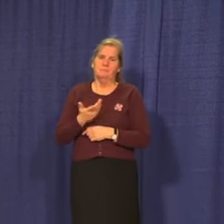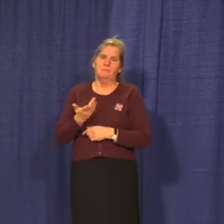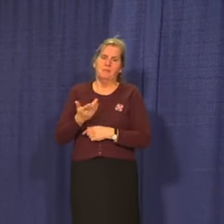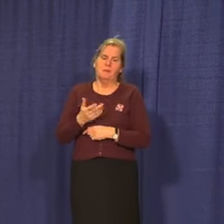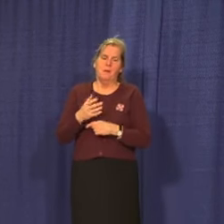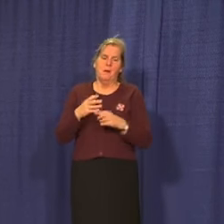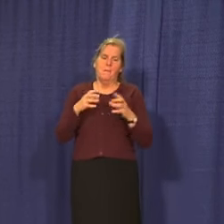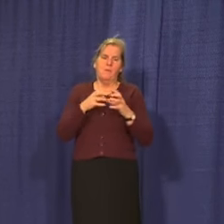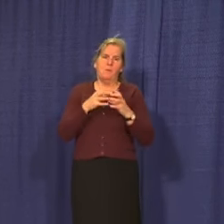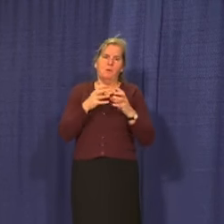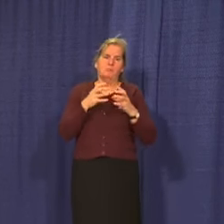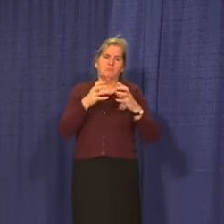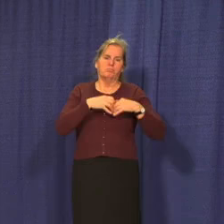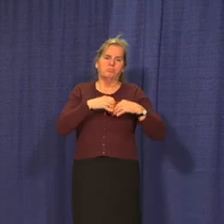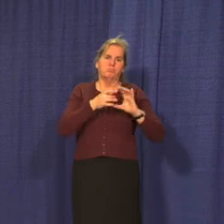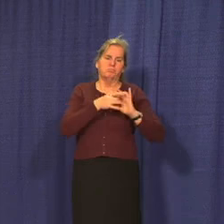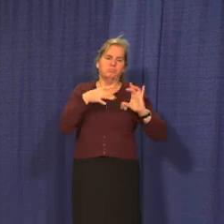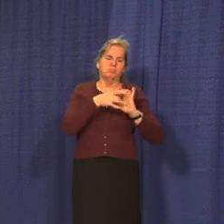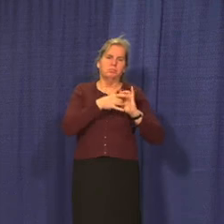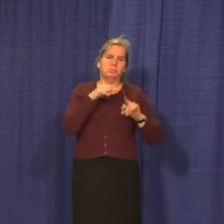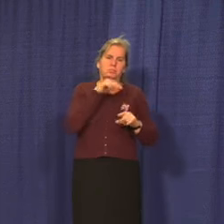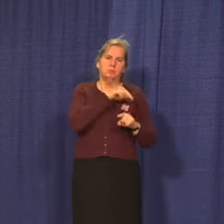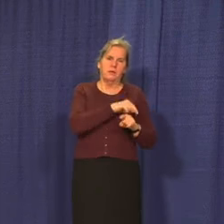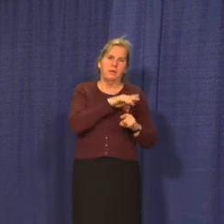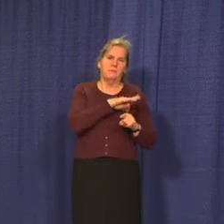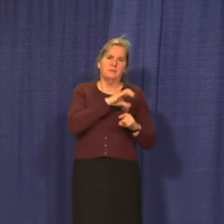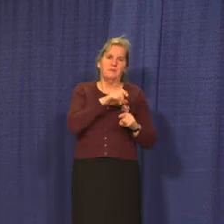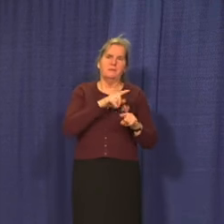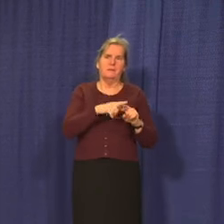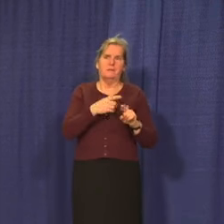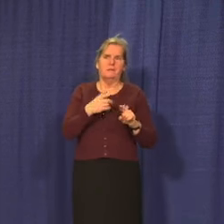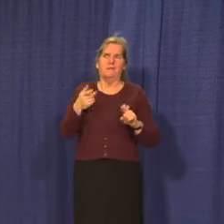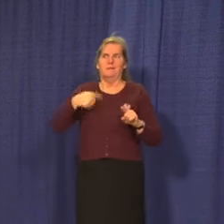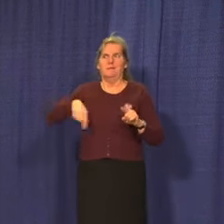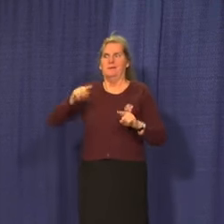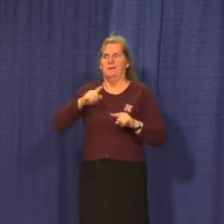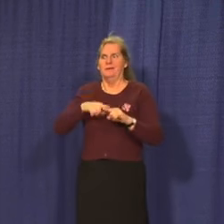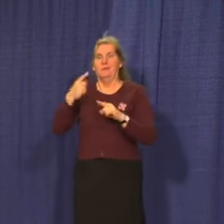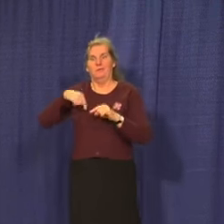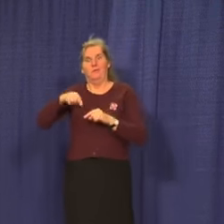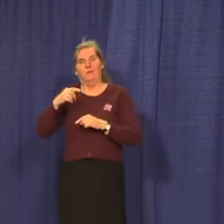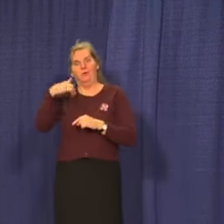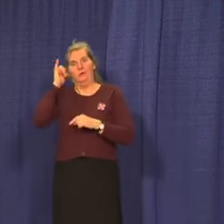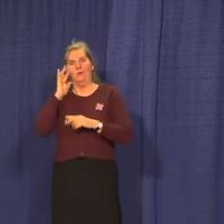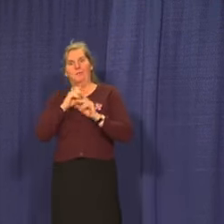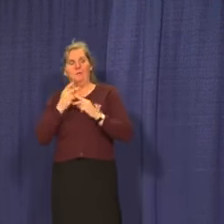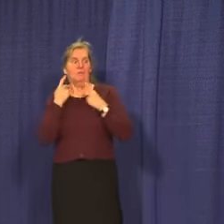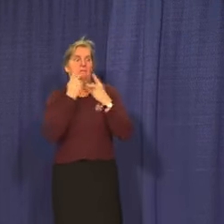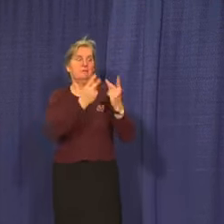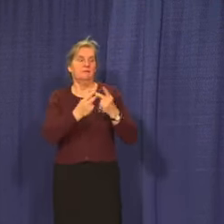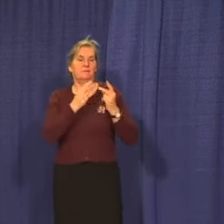COLLAPSED BUT YOU KNOW, PEOPLE GOING OUT AND TRAVELLING TO VANCOUVER, IT WOULD BE VERY HELPFUL. OTHER JURISDICTIONS ARE COMING ALONG SLOWLY.